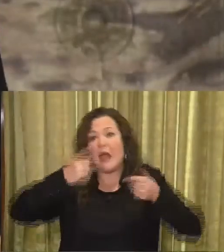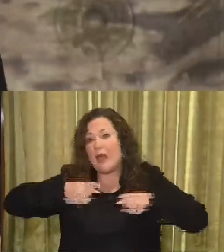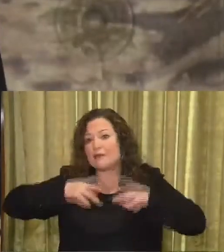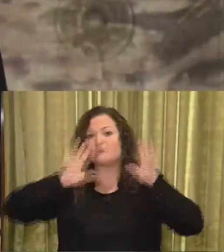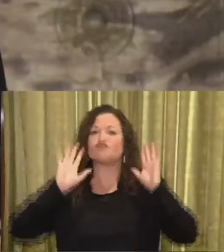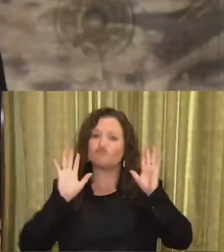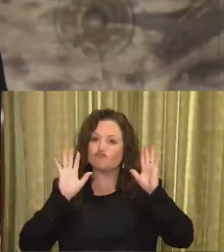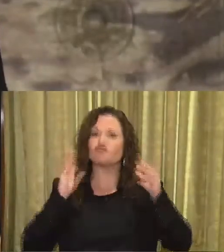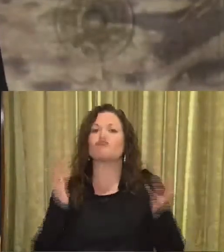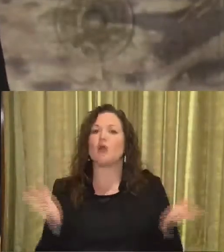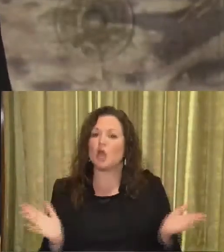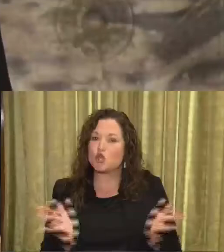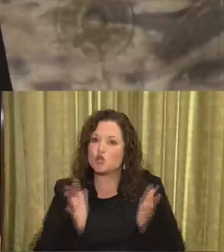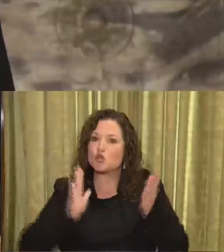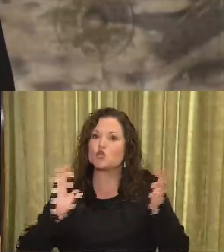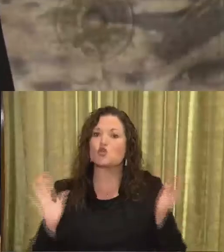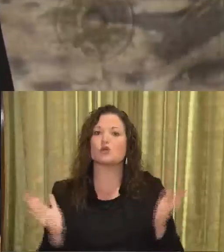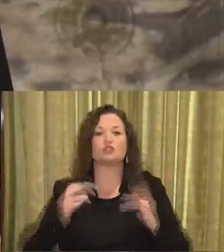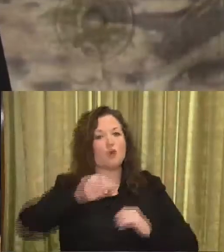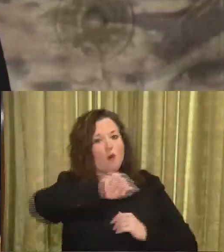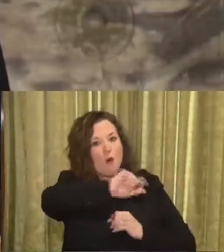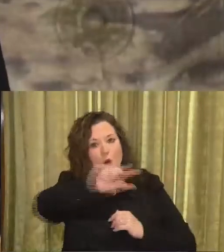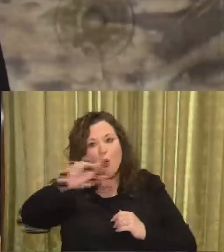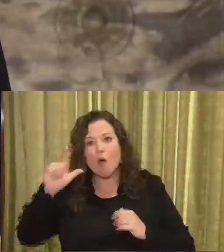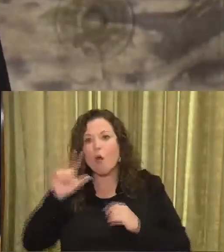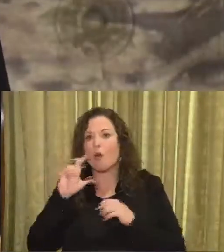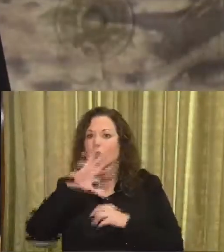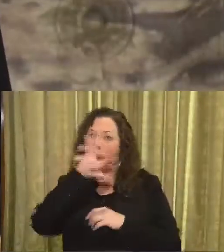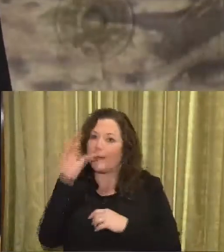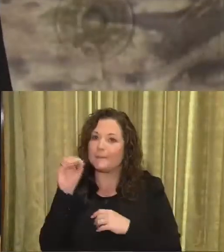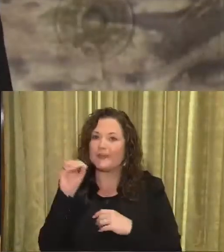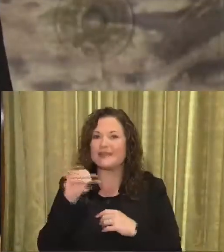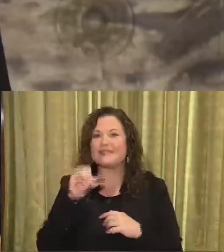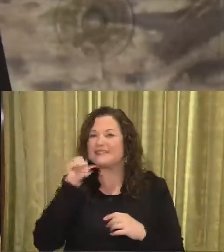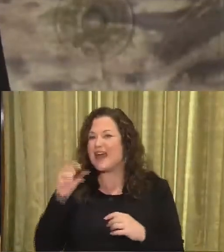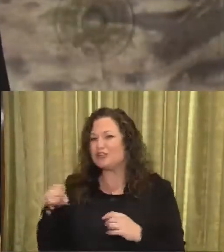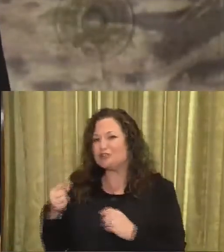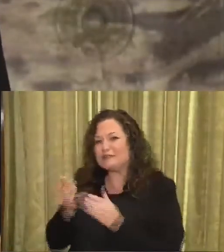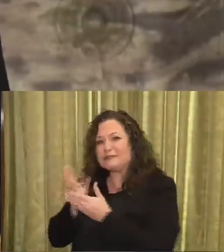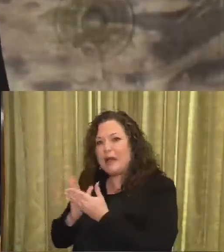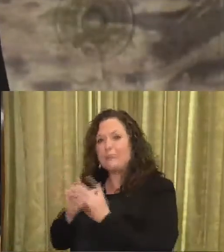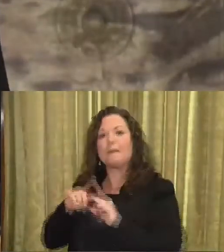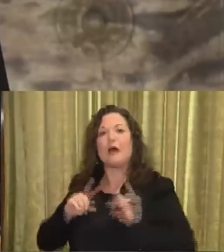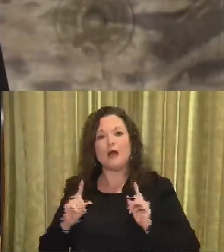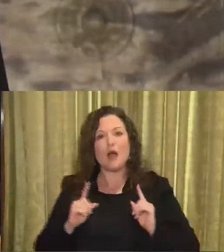so we're encouraging all employers, not just the largest ones, but all employers to step back and